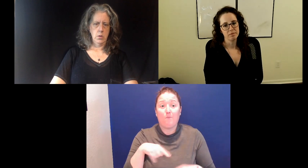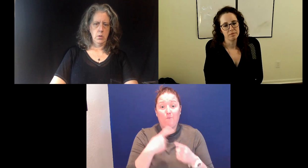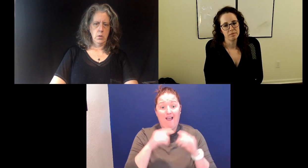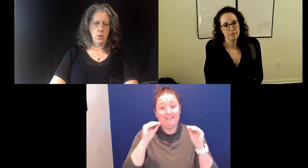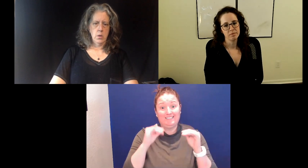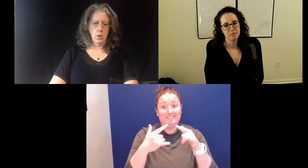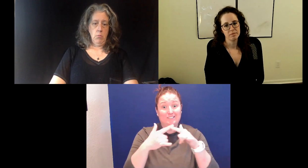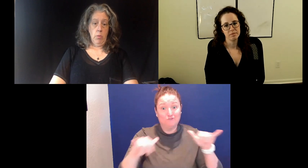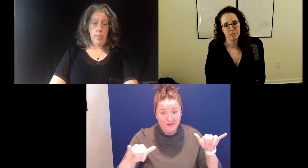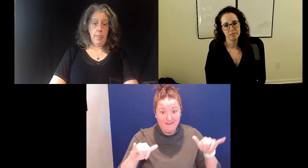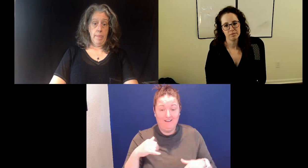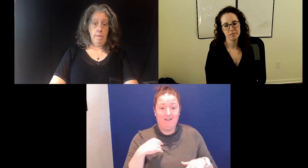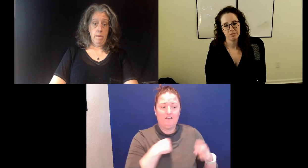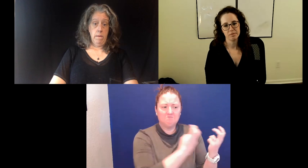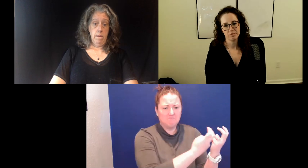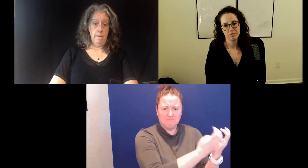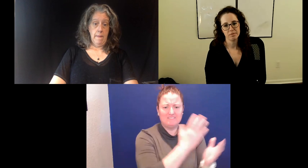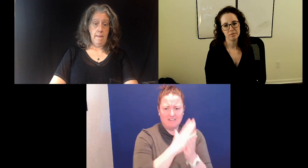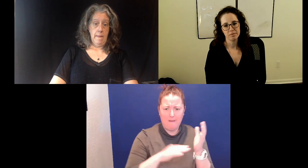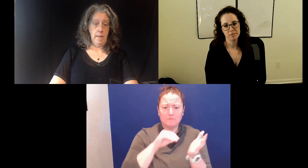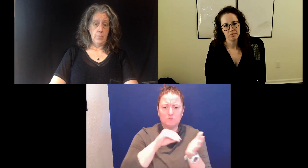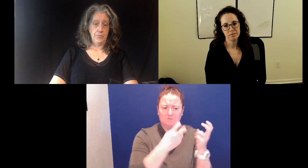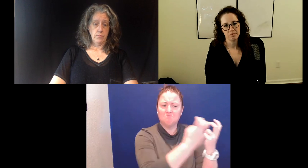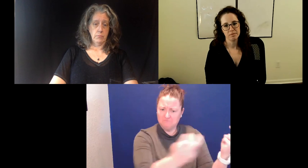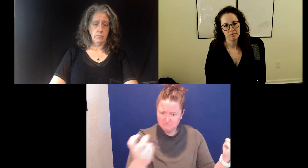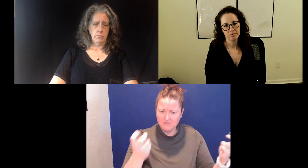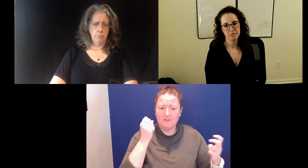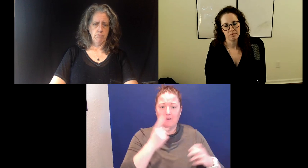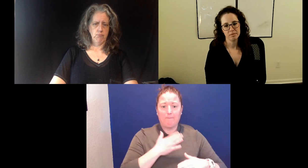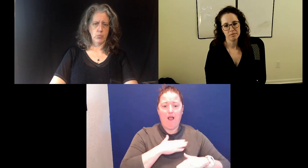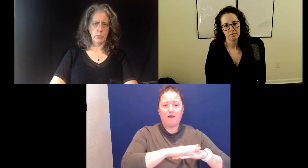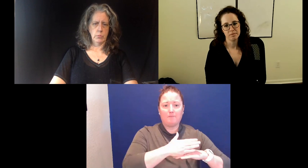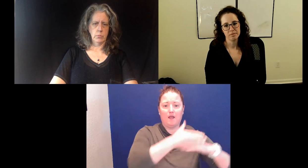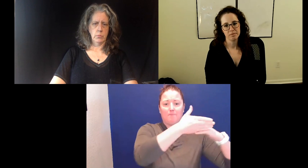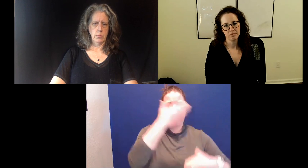like the course a half circle set setup and you know i'm teaching at the same time and